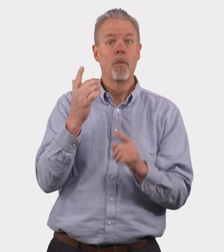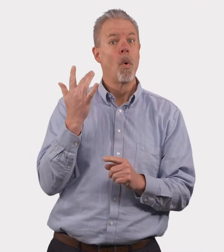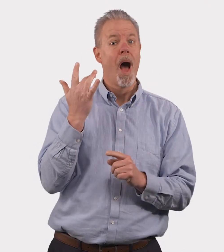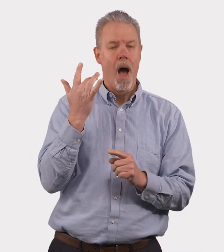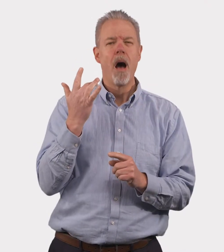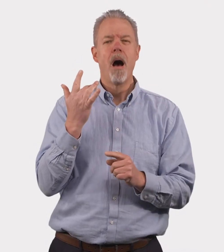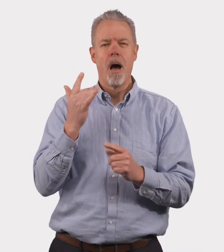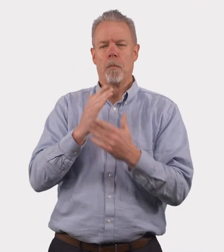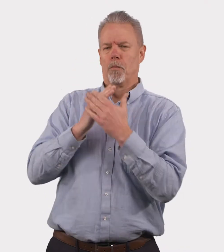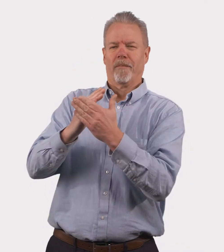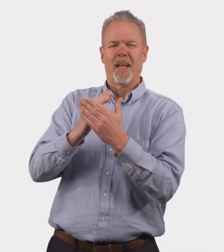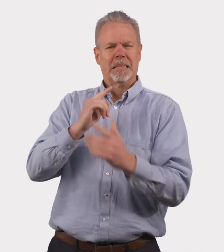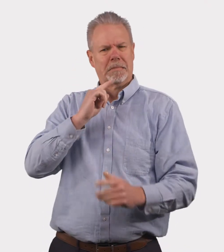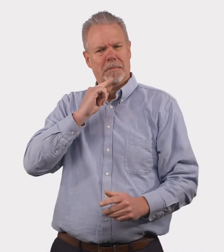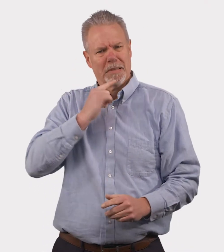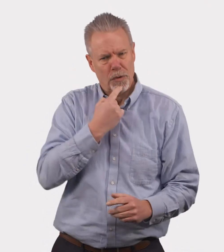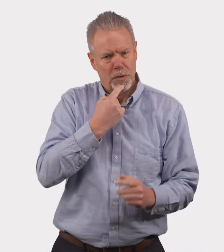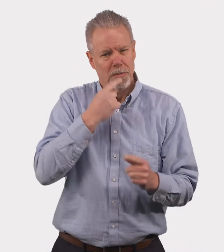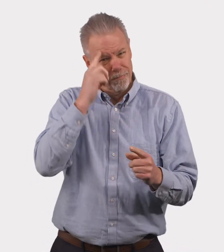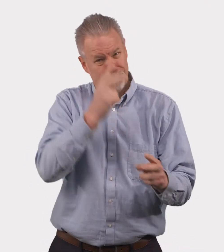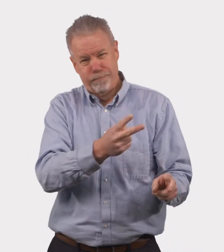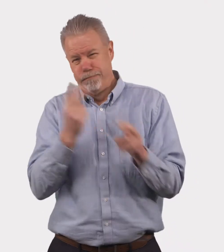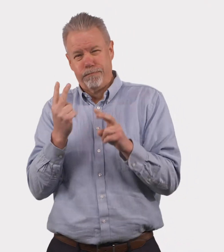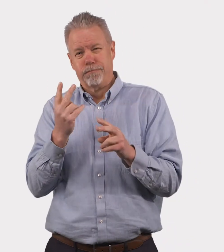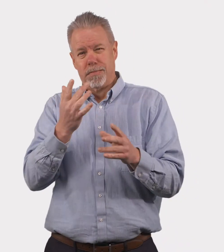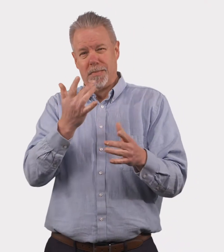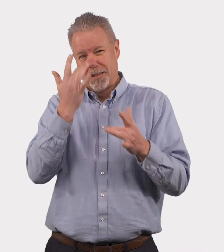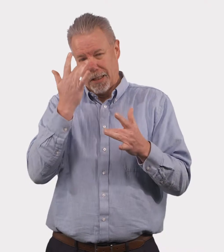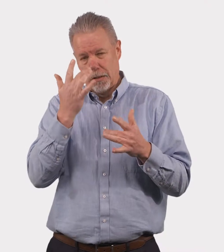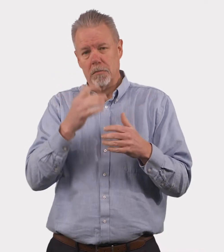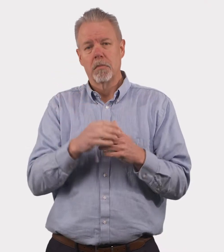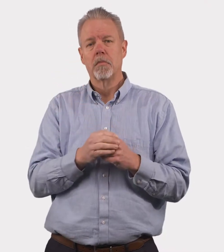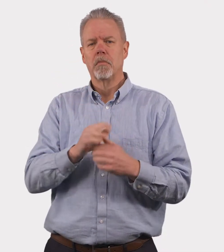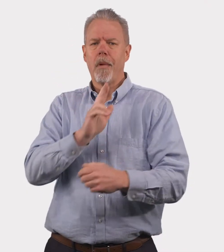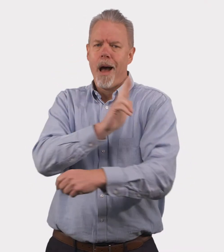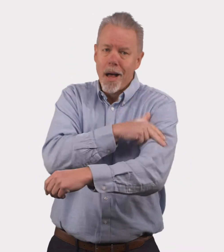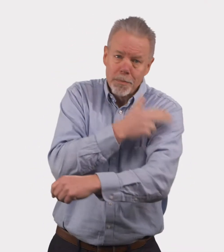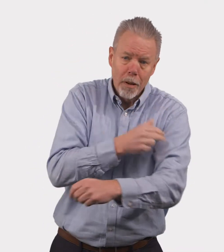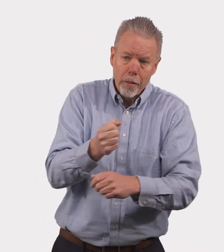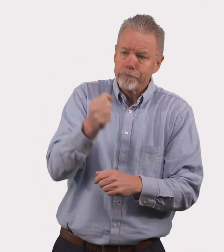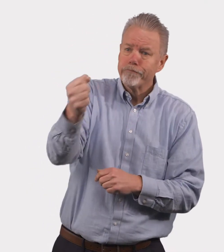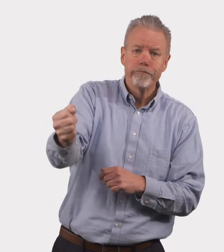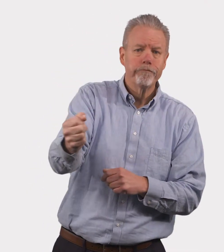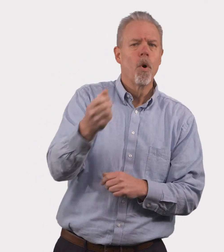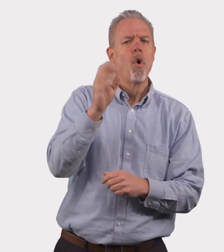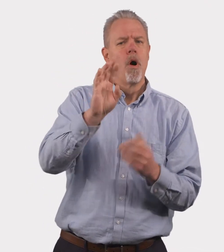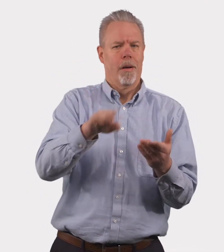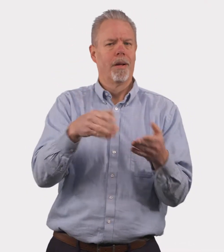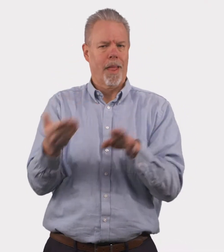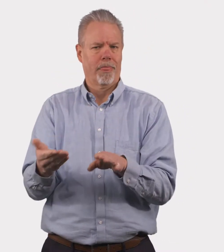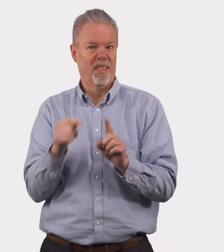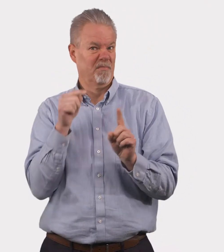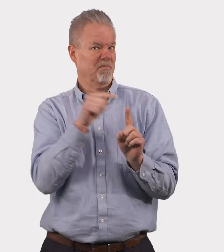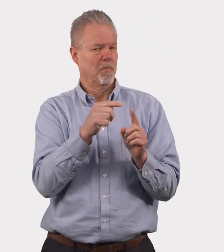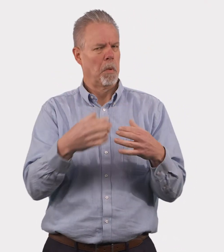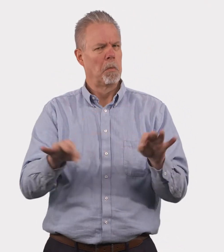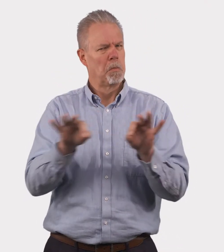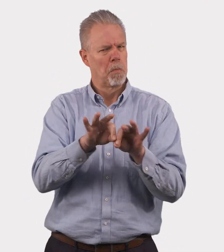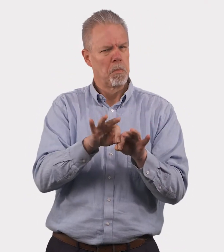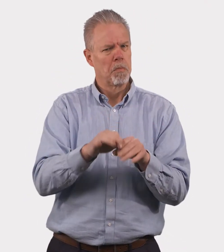A booster is effective in preventing severe illness, hospitalization, and death.